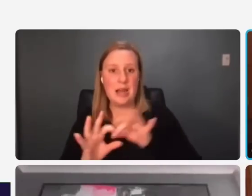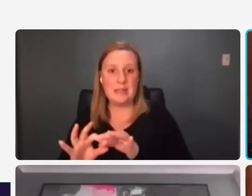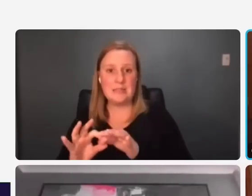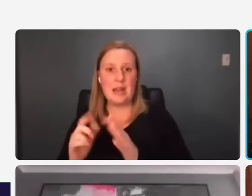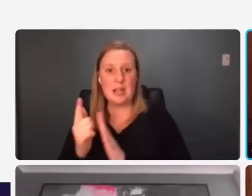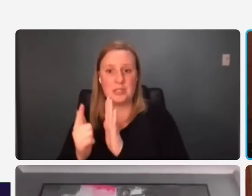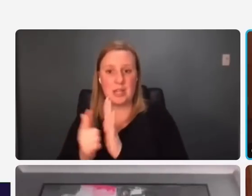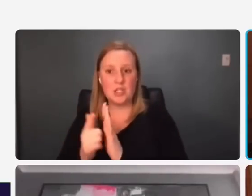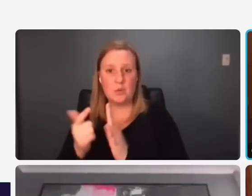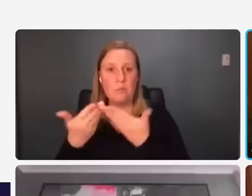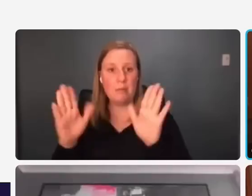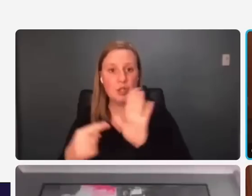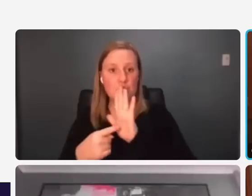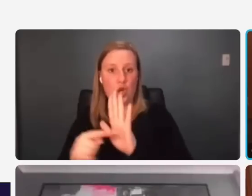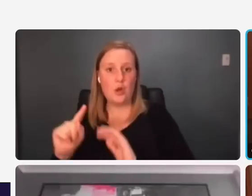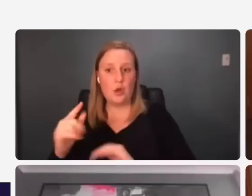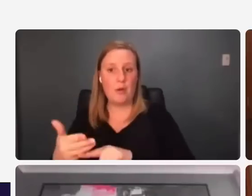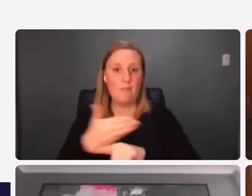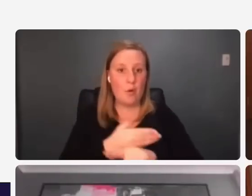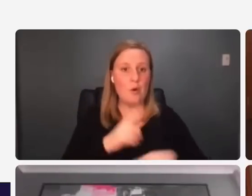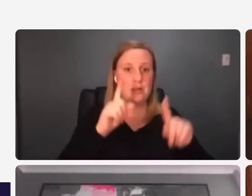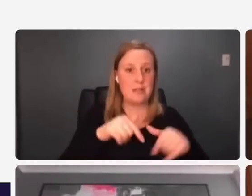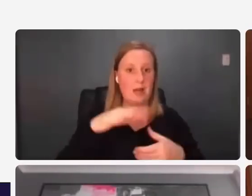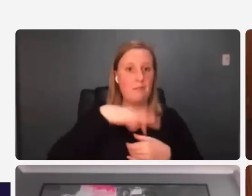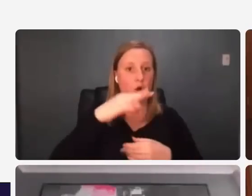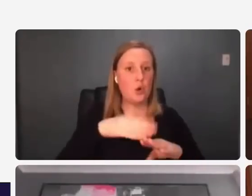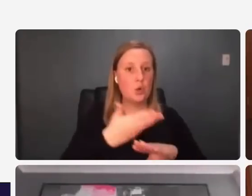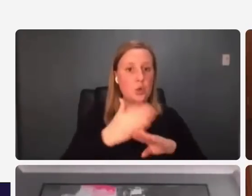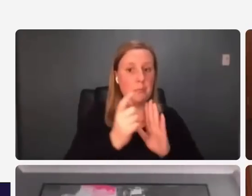Thank you. So the way we work when we draft the legislation is